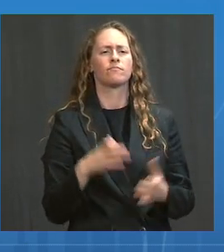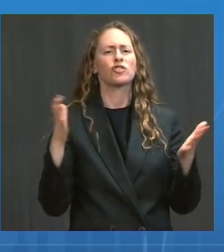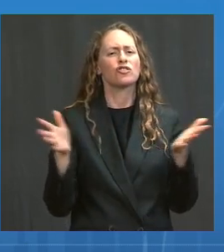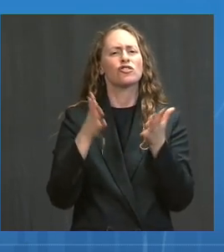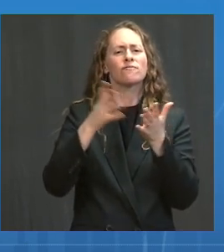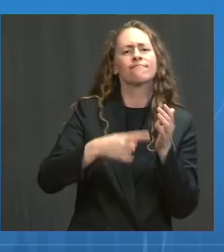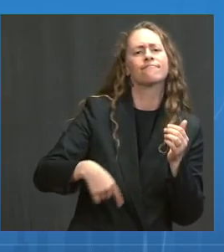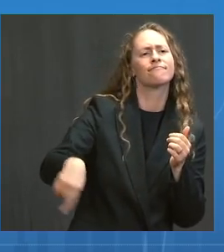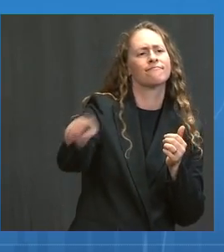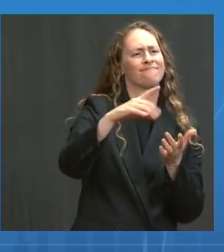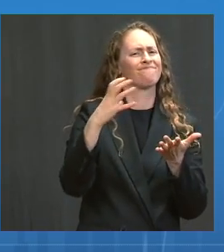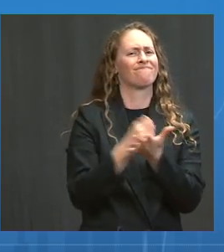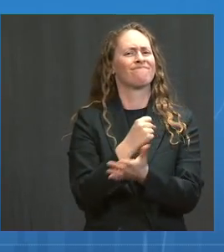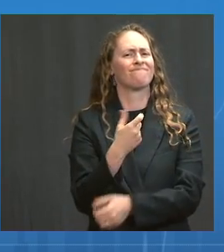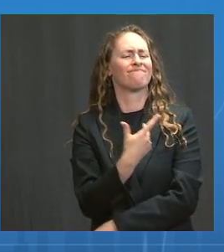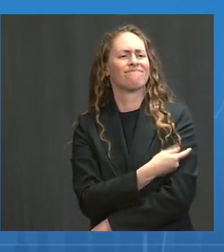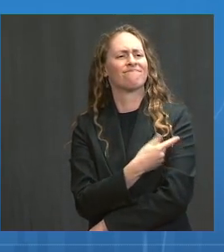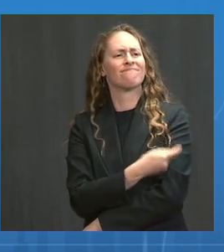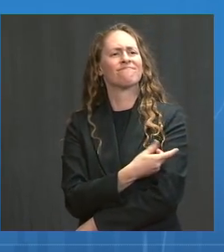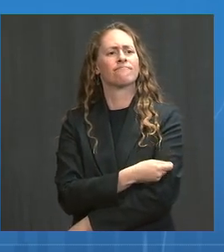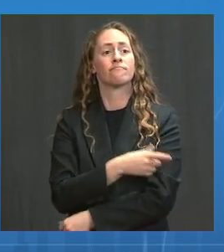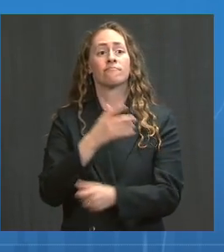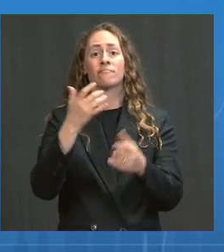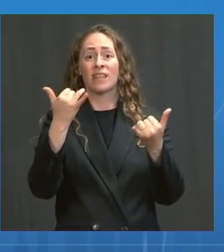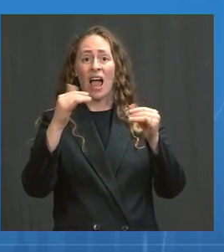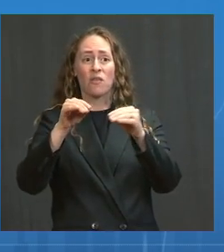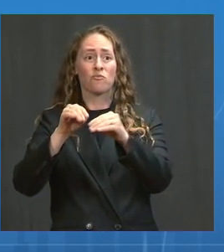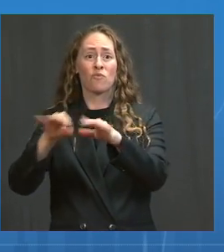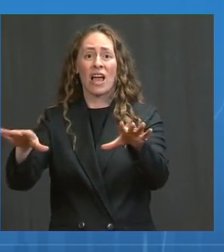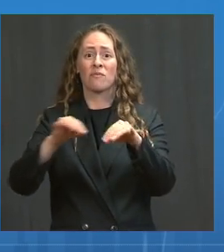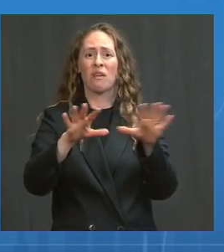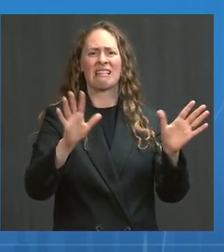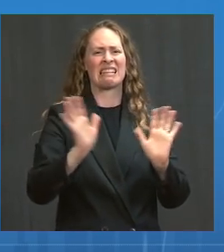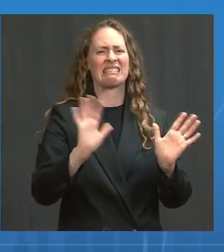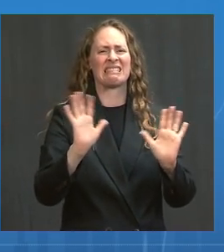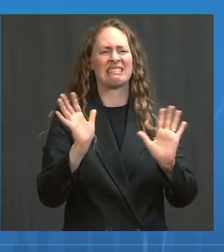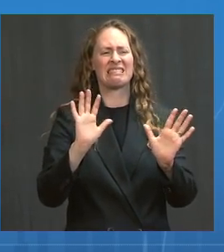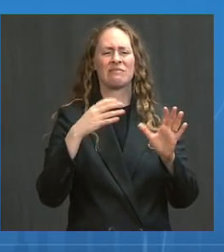and stopping the spread as soon as possible when cases do increase.